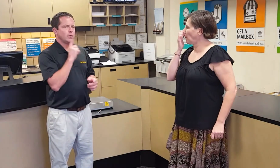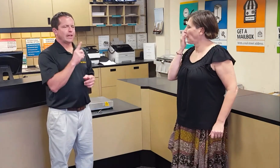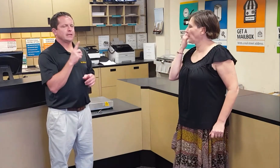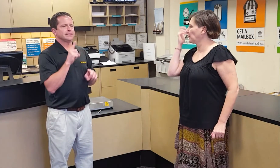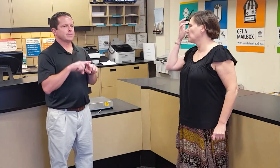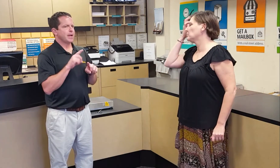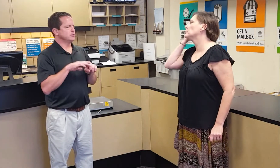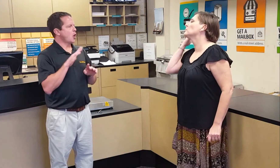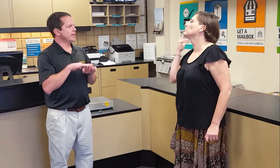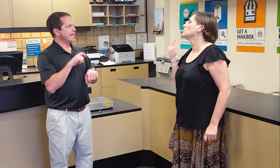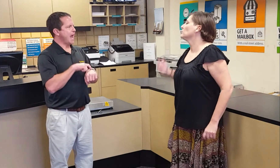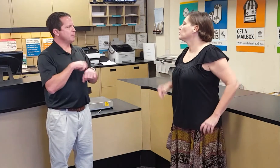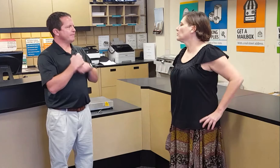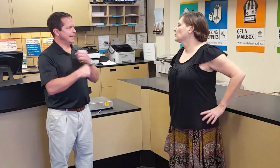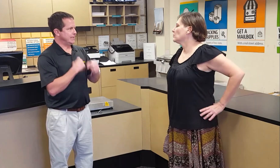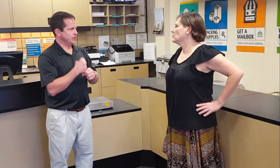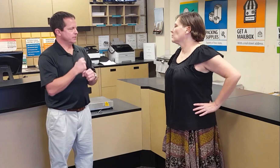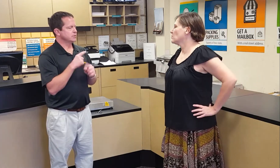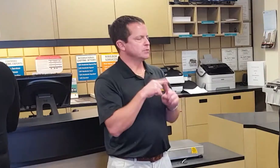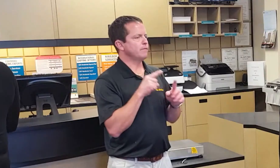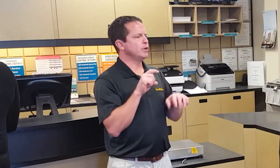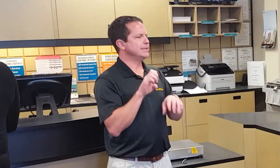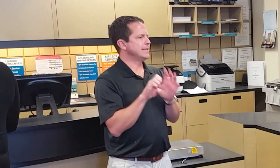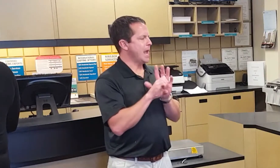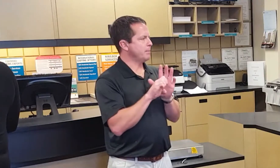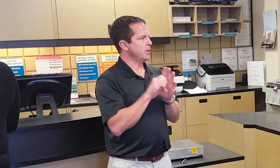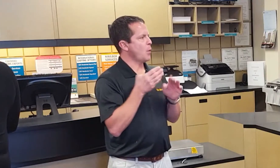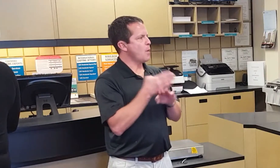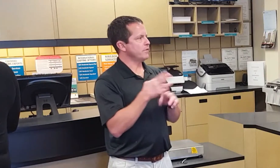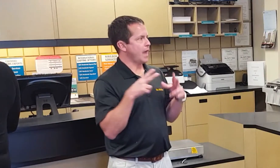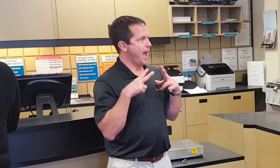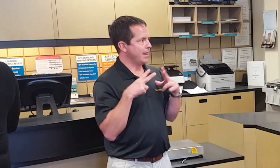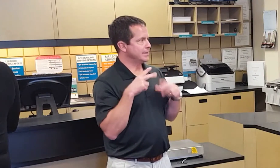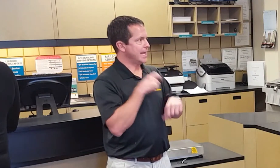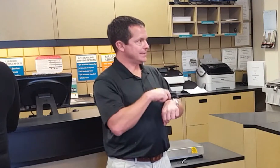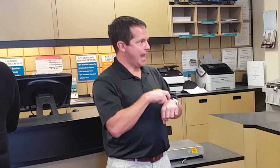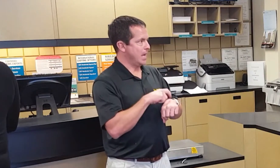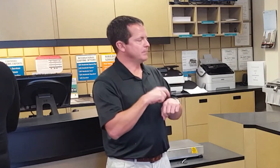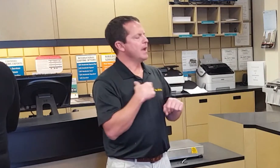Really it depends on the time of year. For example,